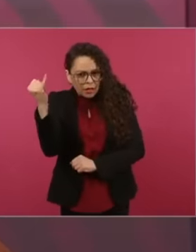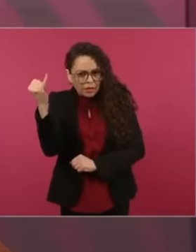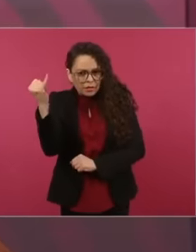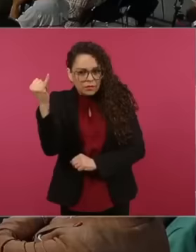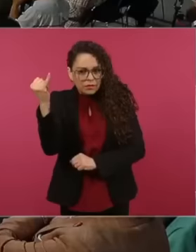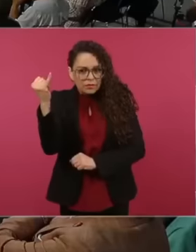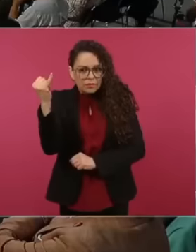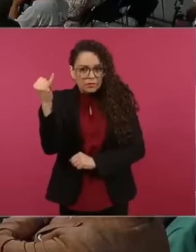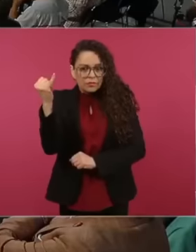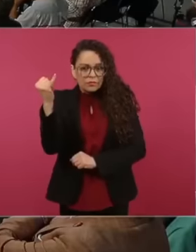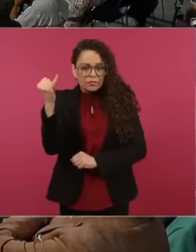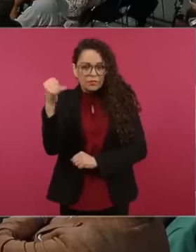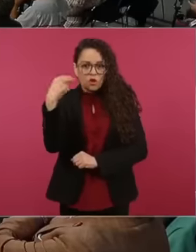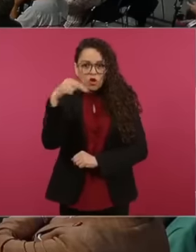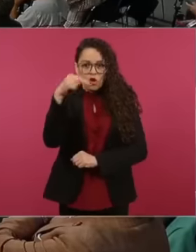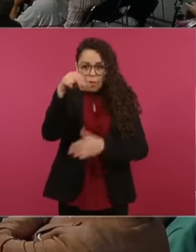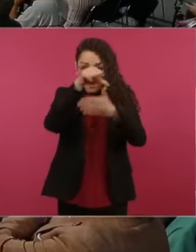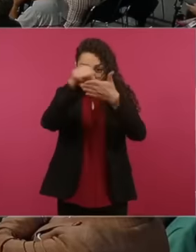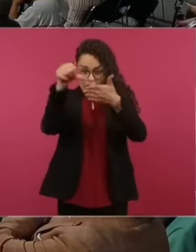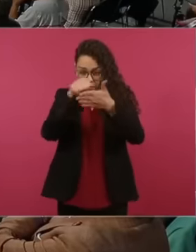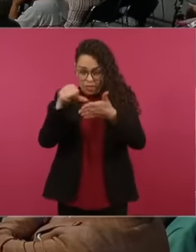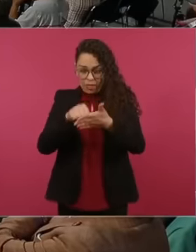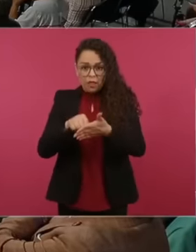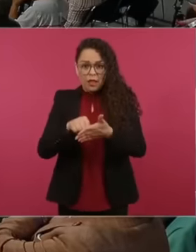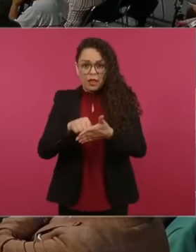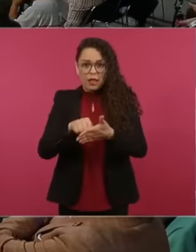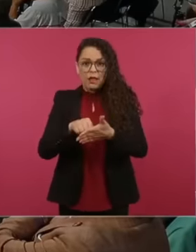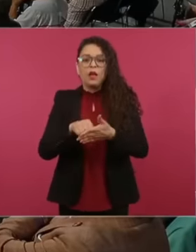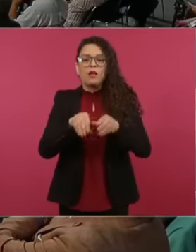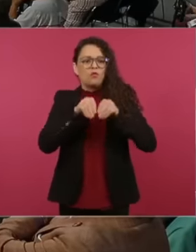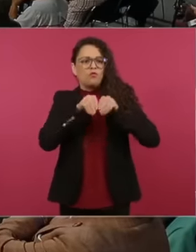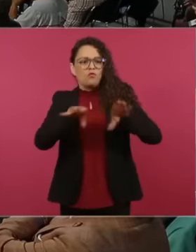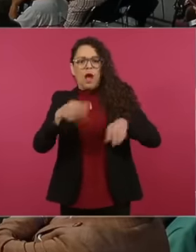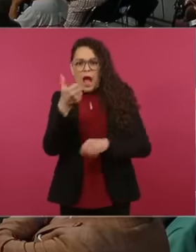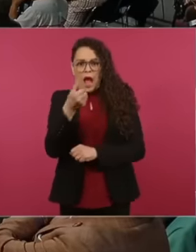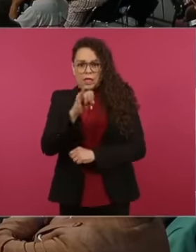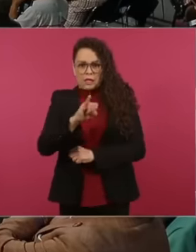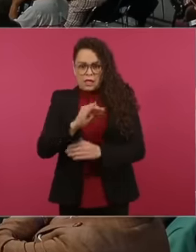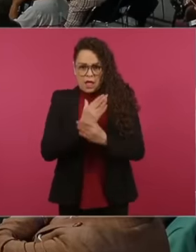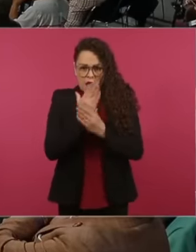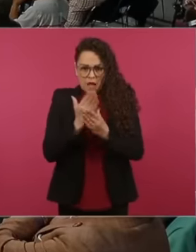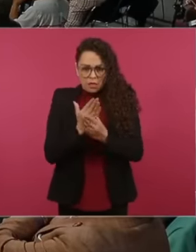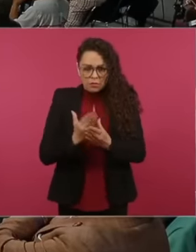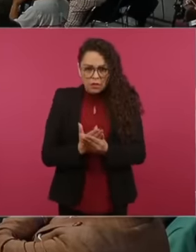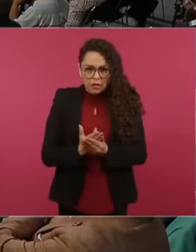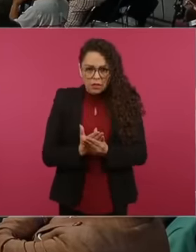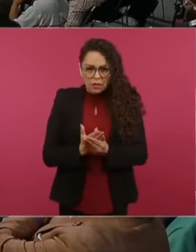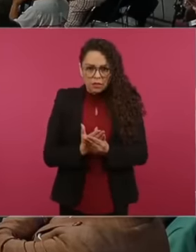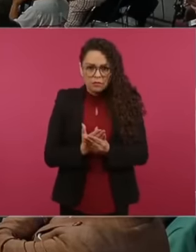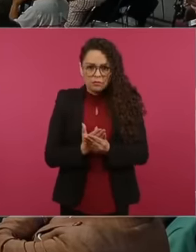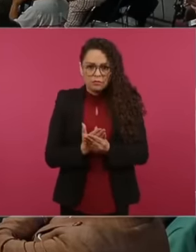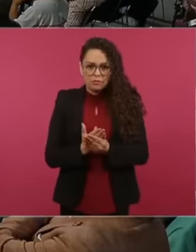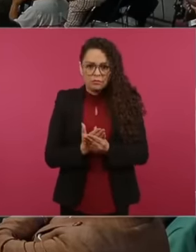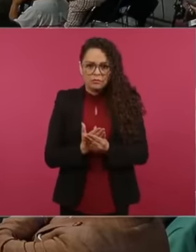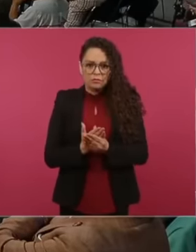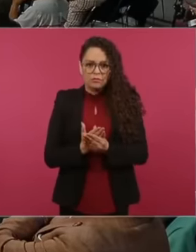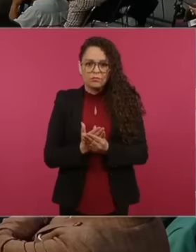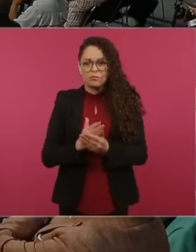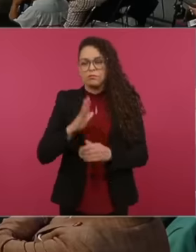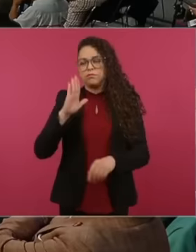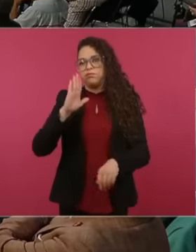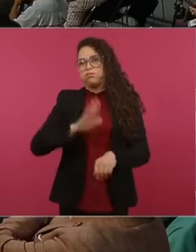the names erased status it is worse